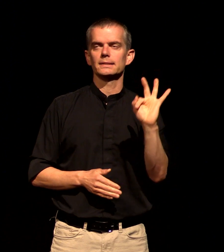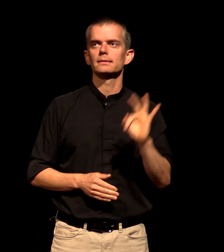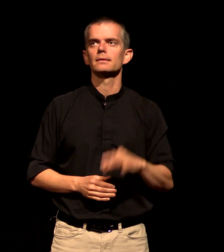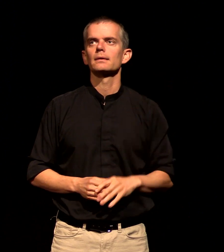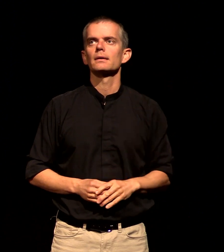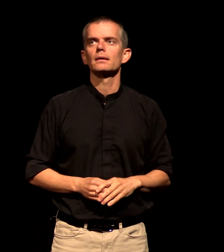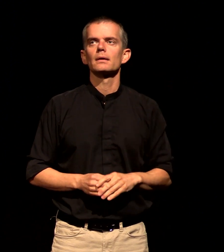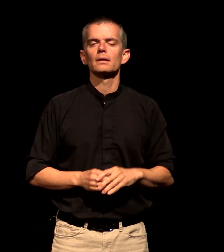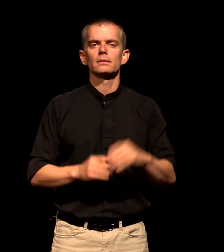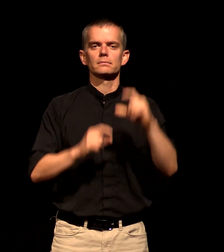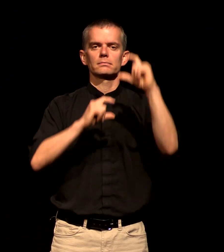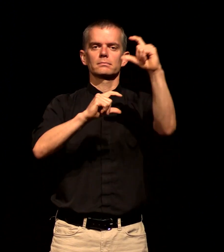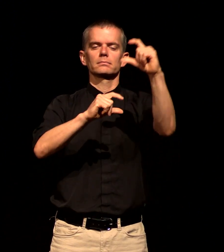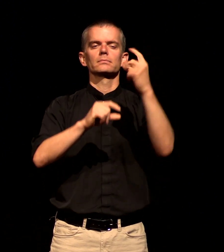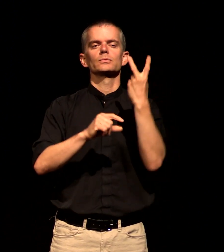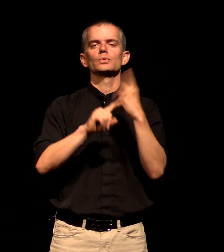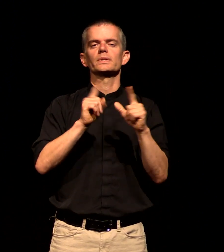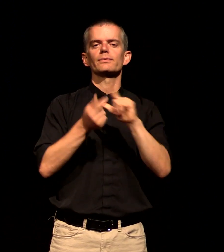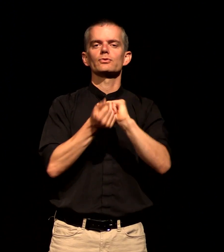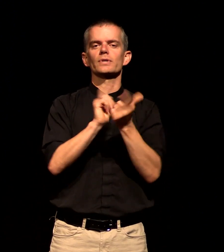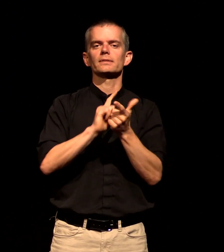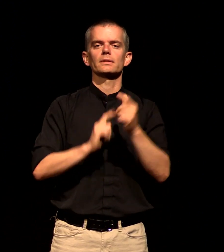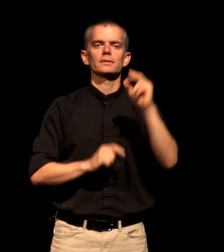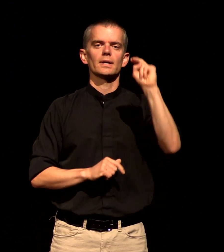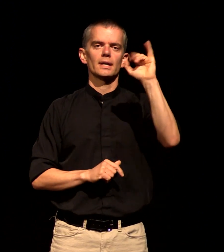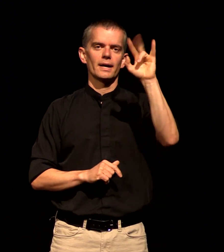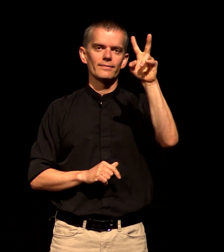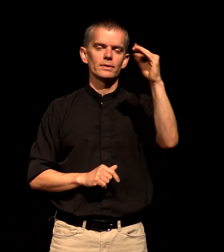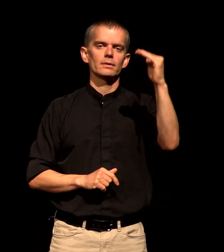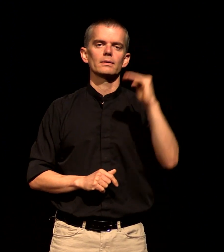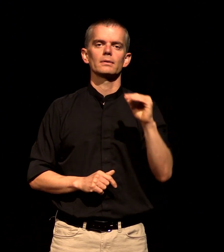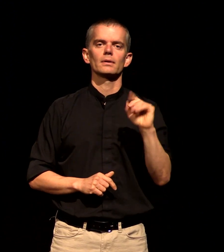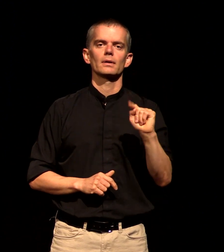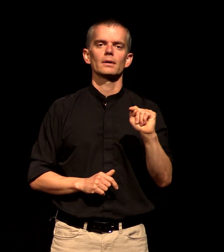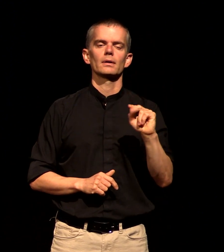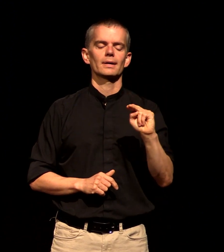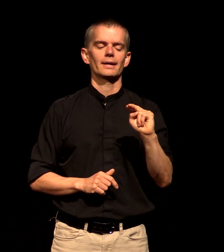verse 19. I'll put it on the screen. In both the NIV and the